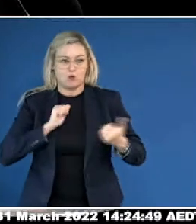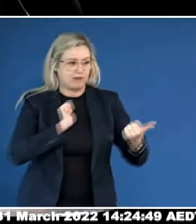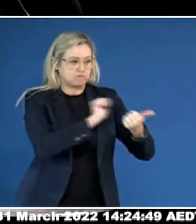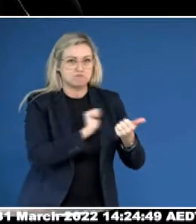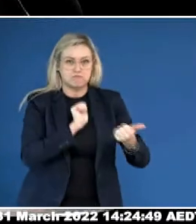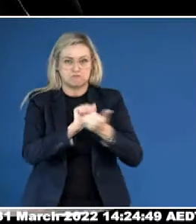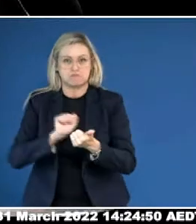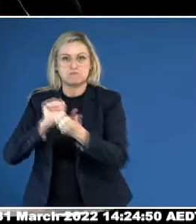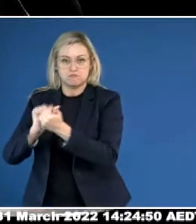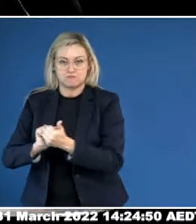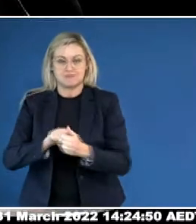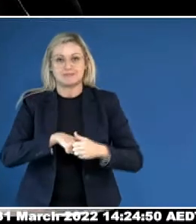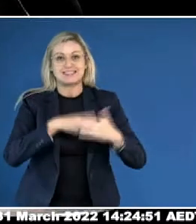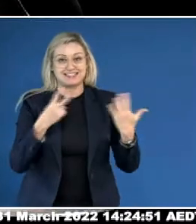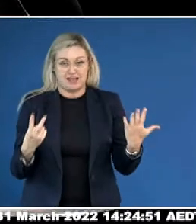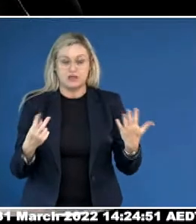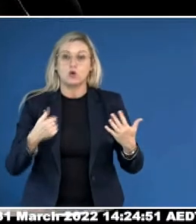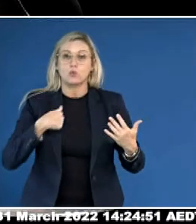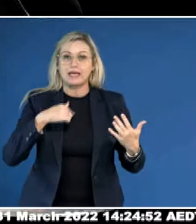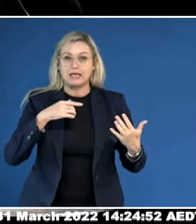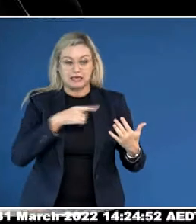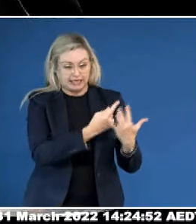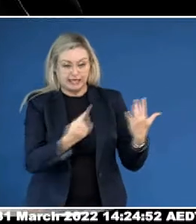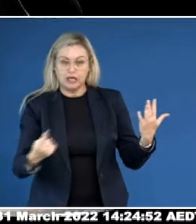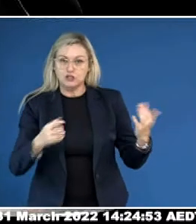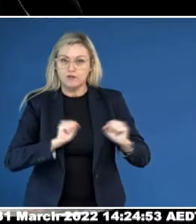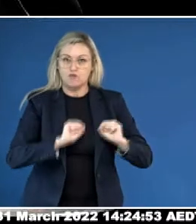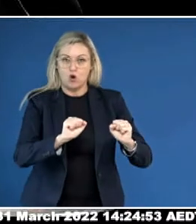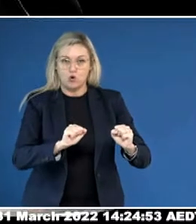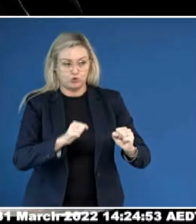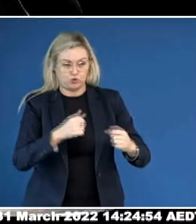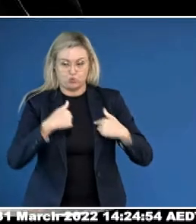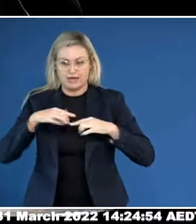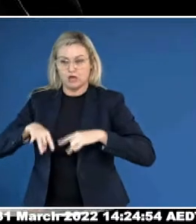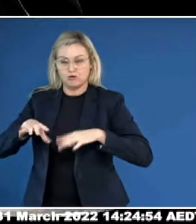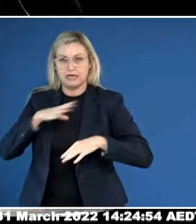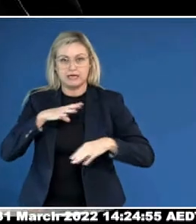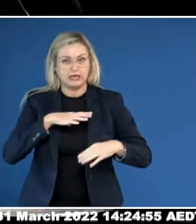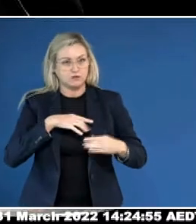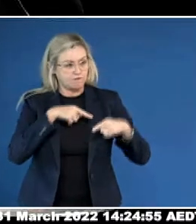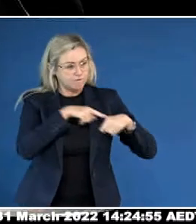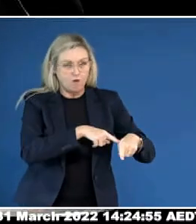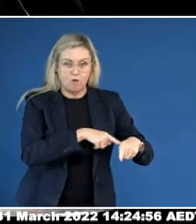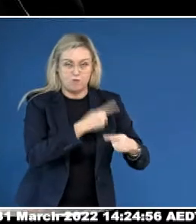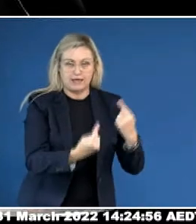each of them have obligations on Australia to - around reducing gender-based violence